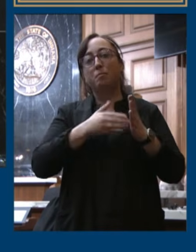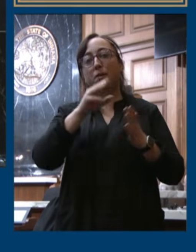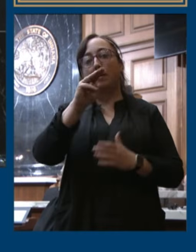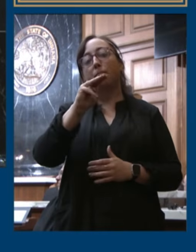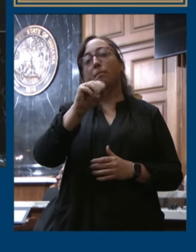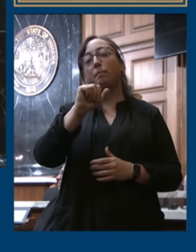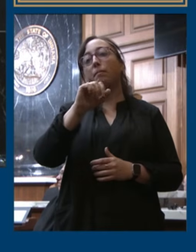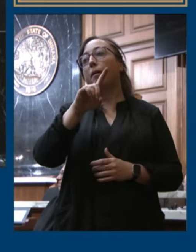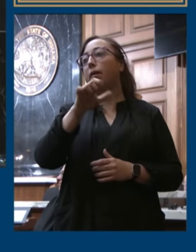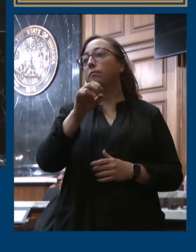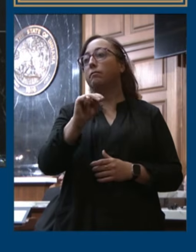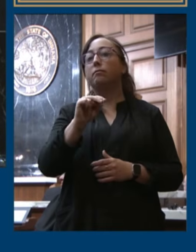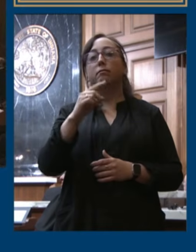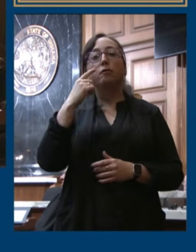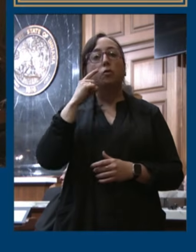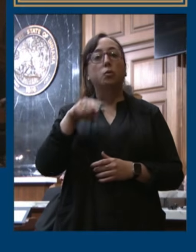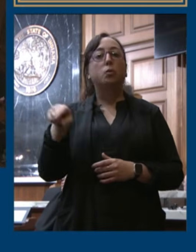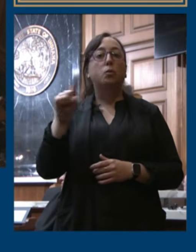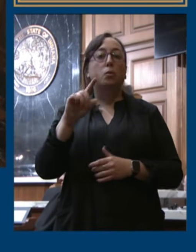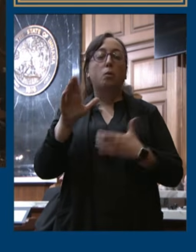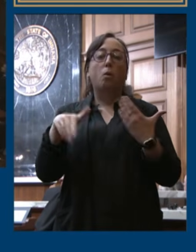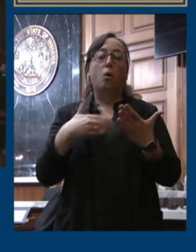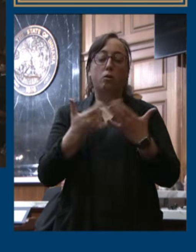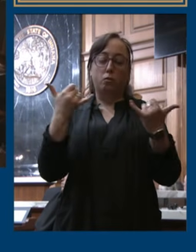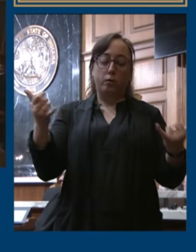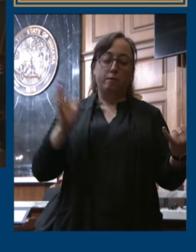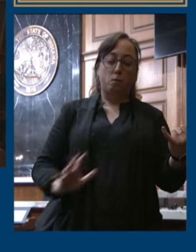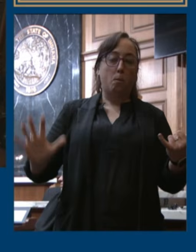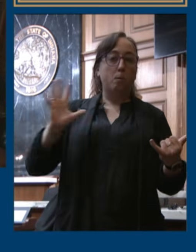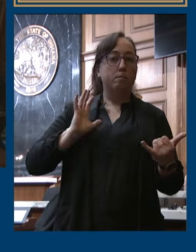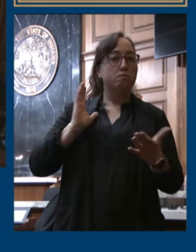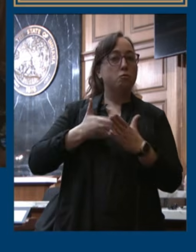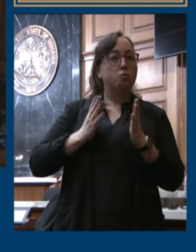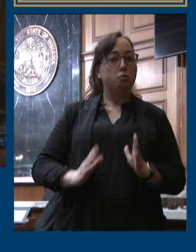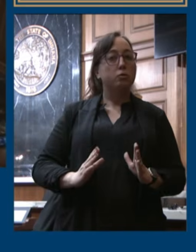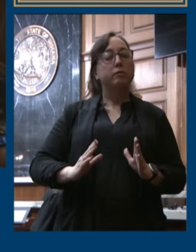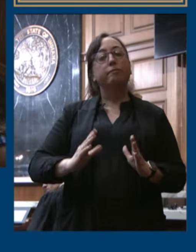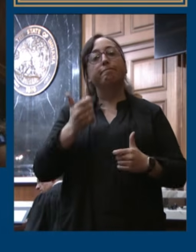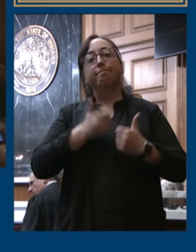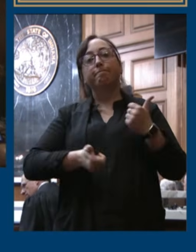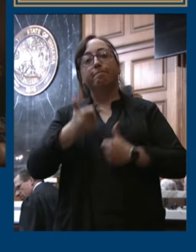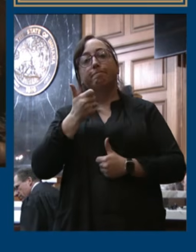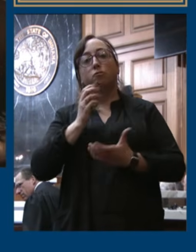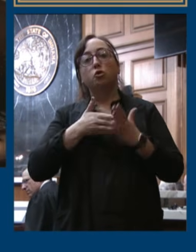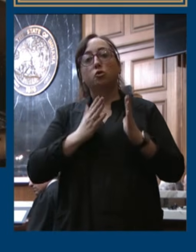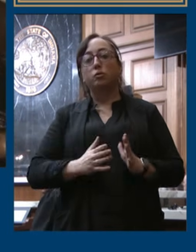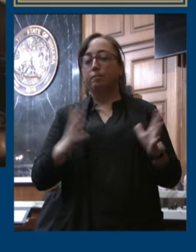WILL YOU AND ALL CURRENT AND FORMER HARD-WORKING PROSECUTORS AND DEPUTY PROSECUTORS HERE TODAY PLEASE